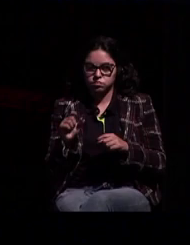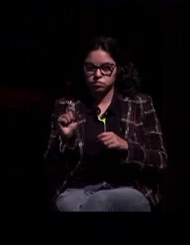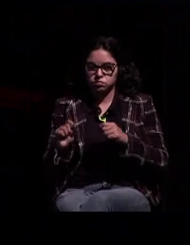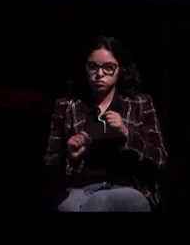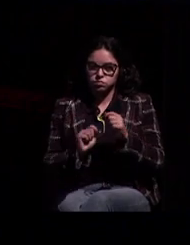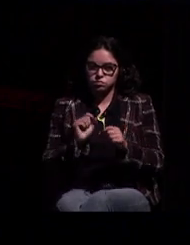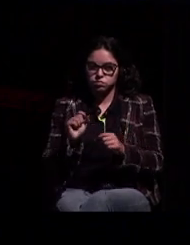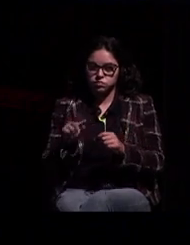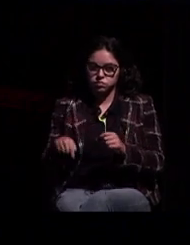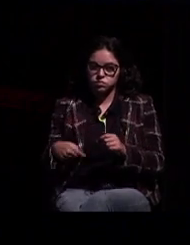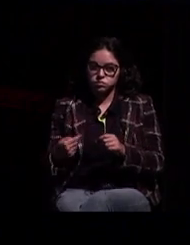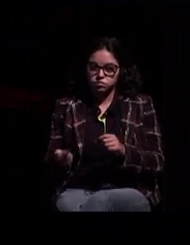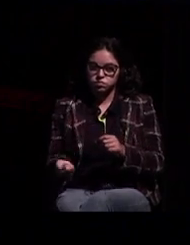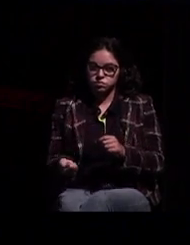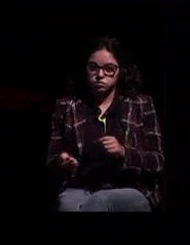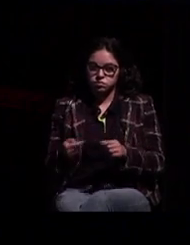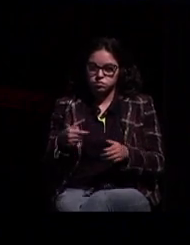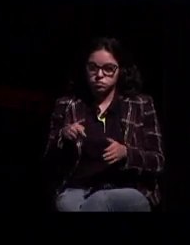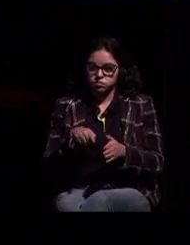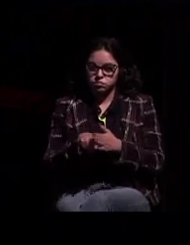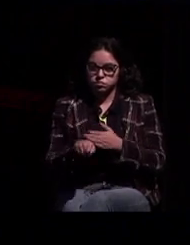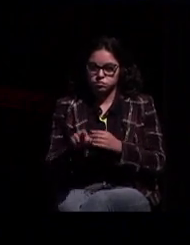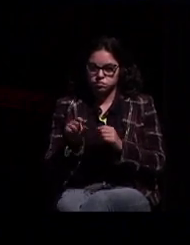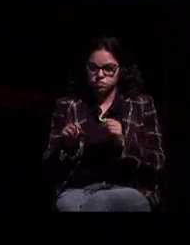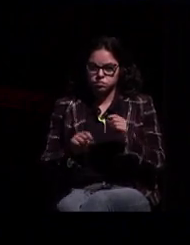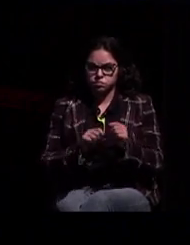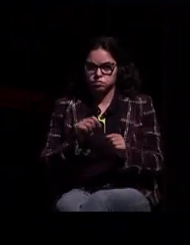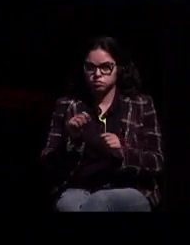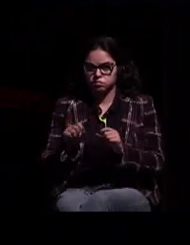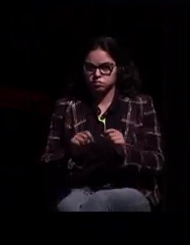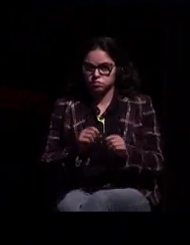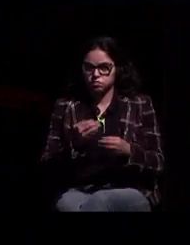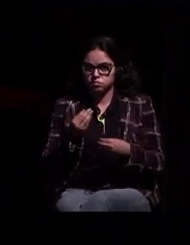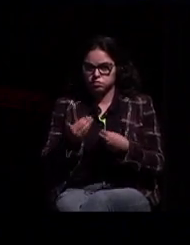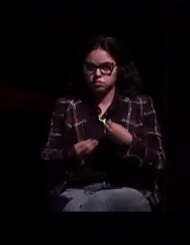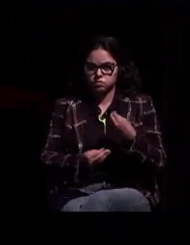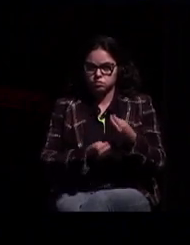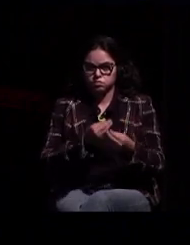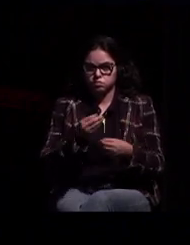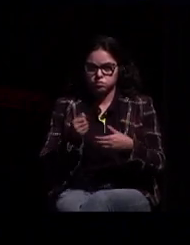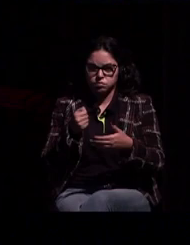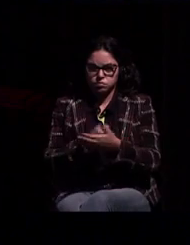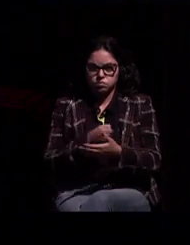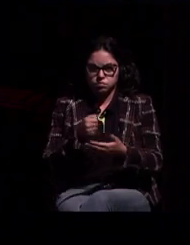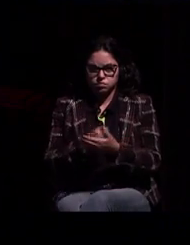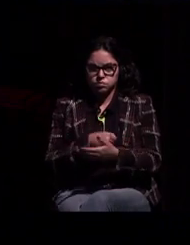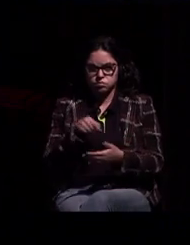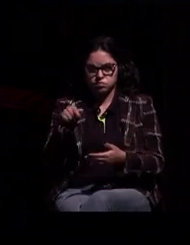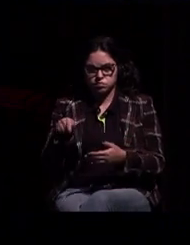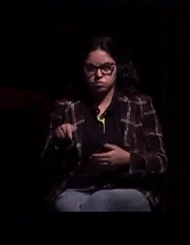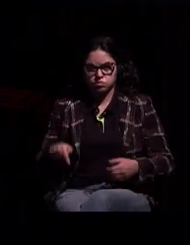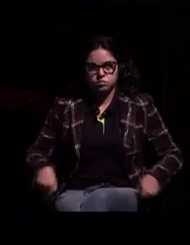What to do with this reality? How do we face this reality? Alright.